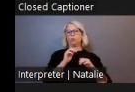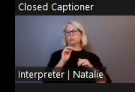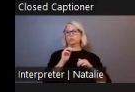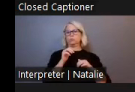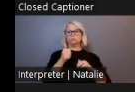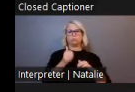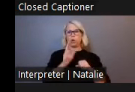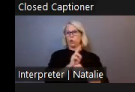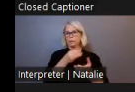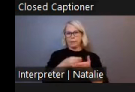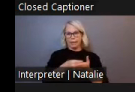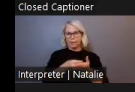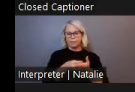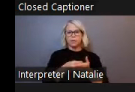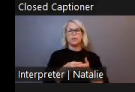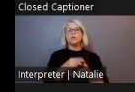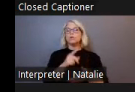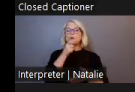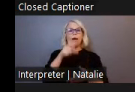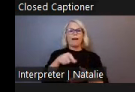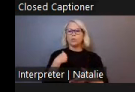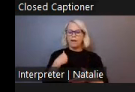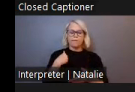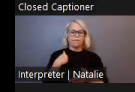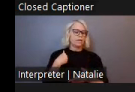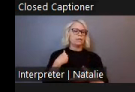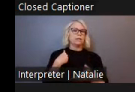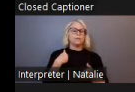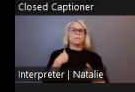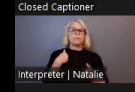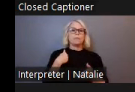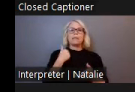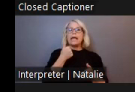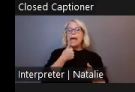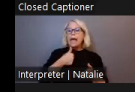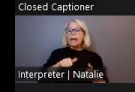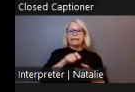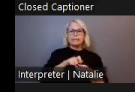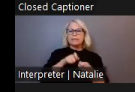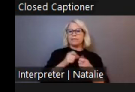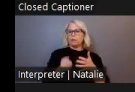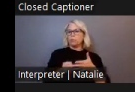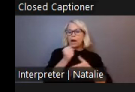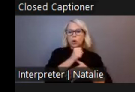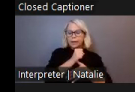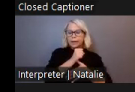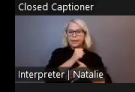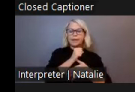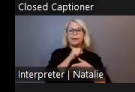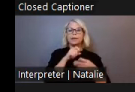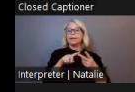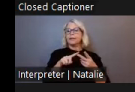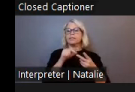You do not have to have any specific priorities city don't have to have any specific rotations